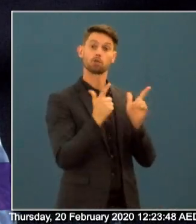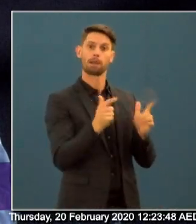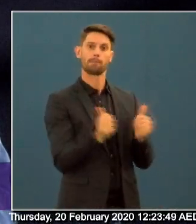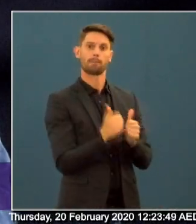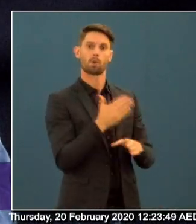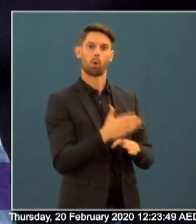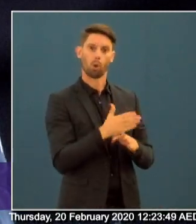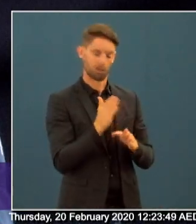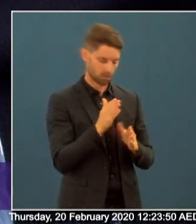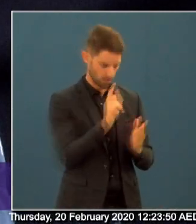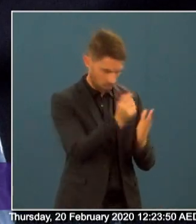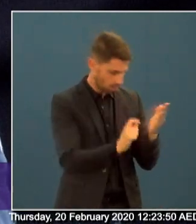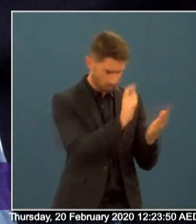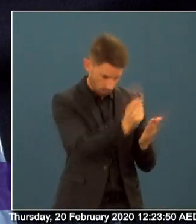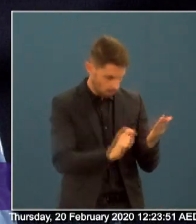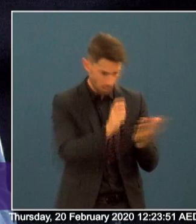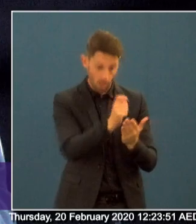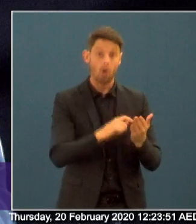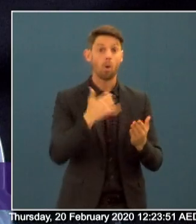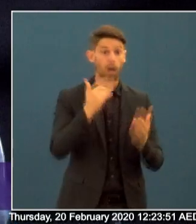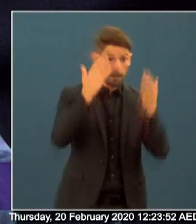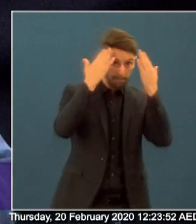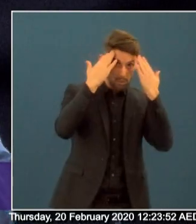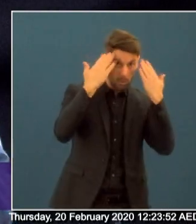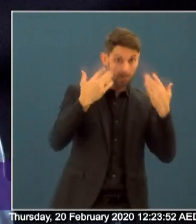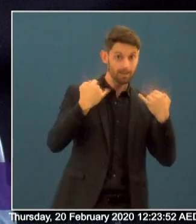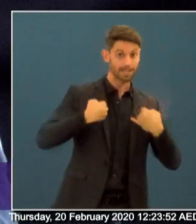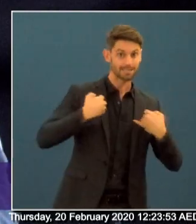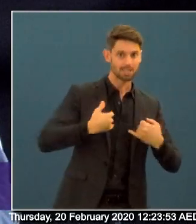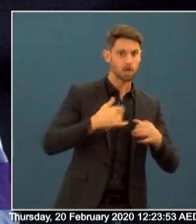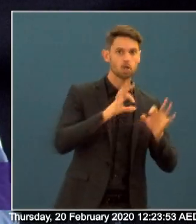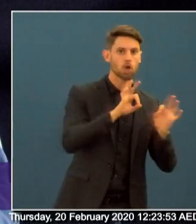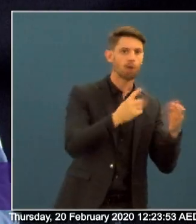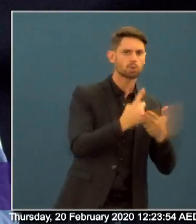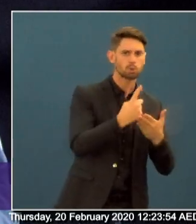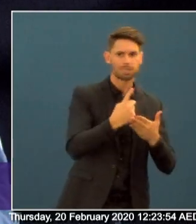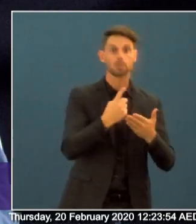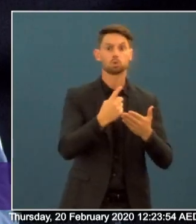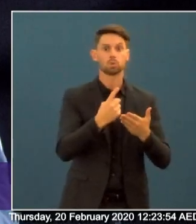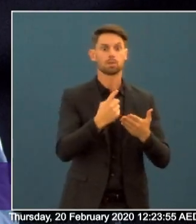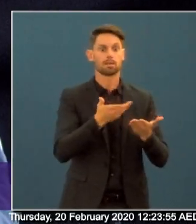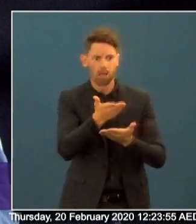and some of them with mental health needs, and they rarely got to the preventative health needs of that individual in their practice.